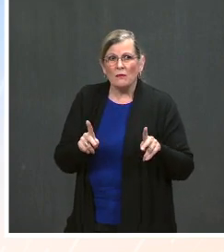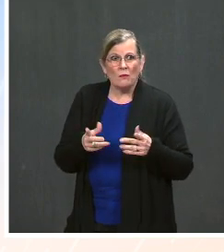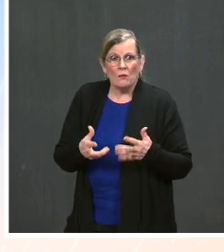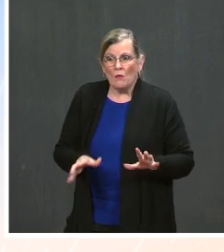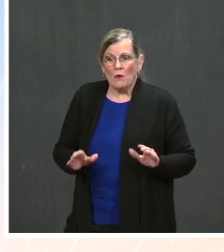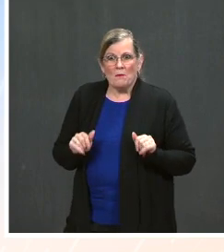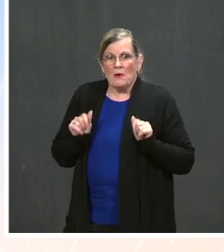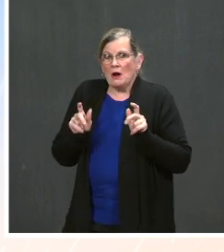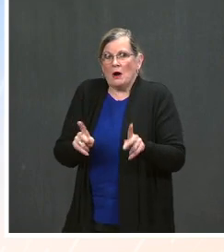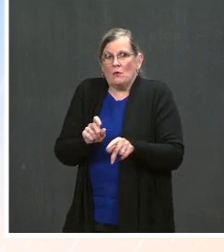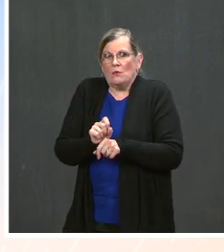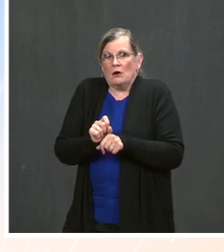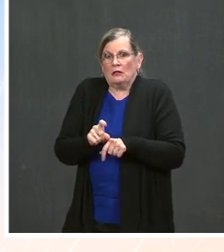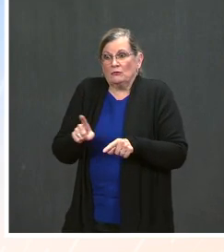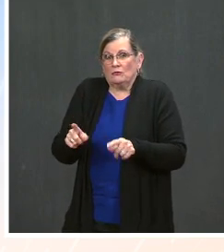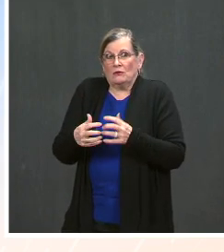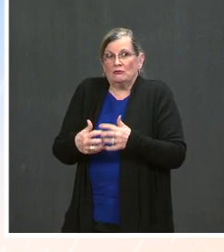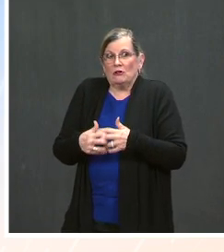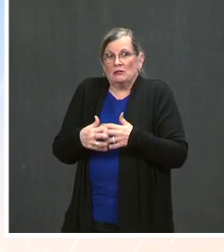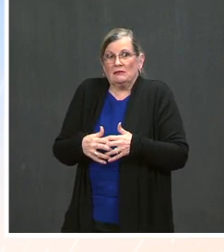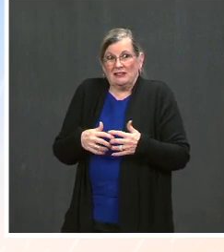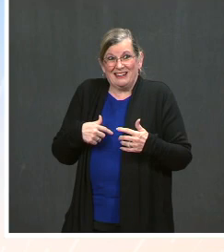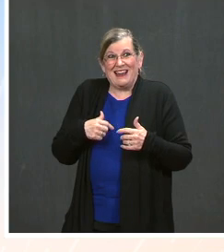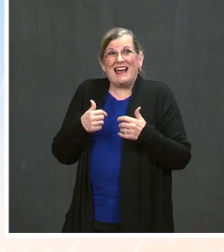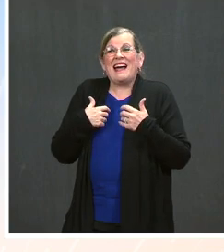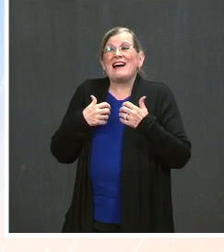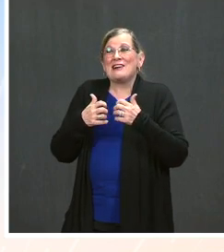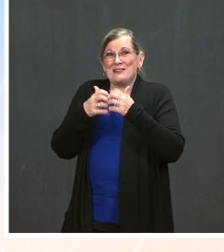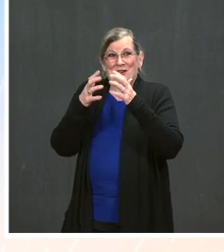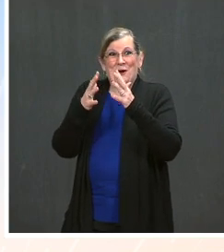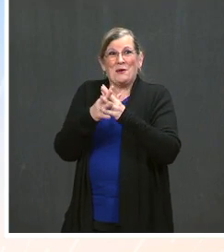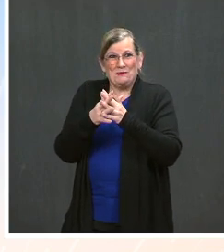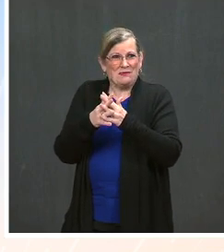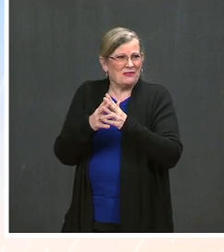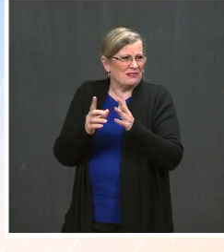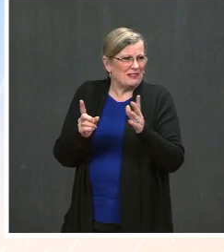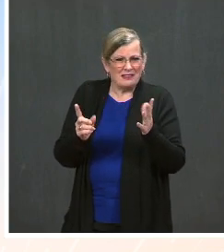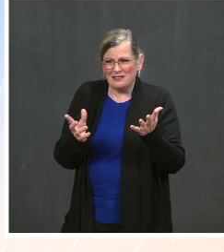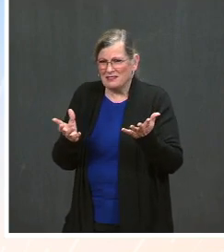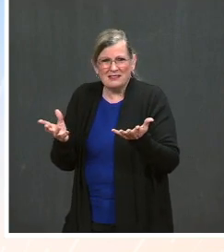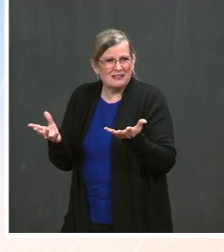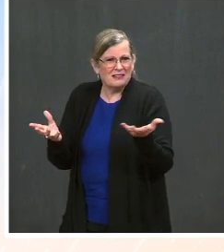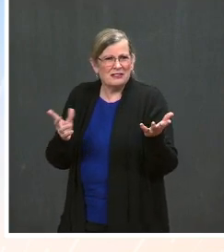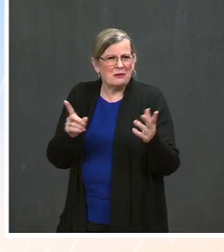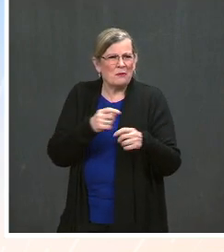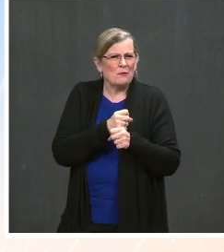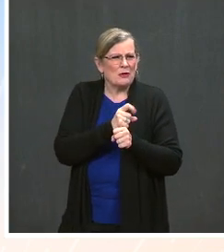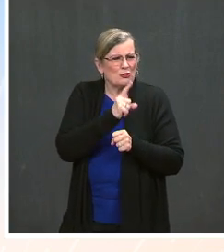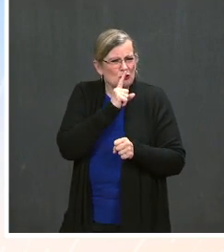and some of those folks are probably the people the President was talking about today. How do we find those folks, get them trained into other opportunities